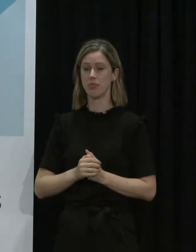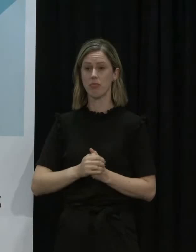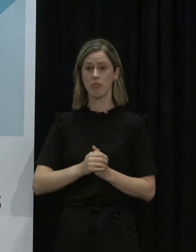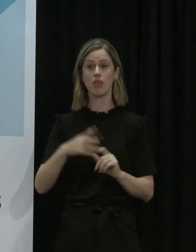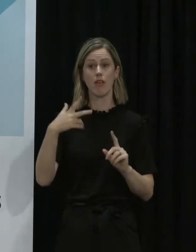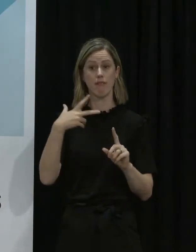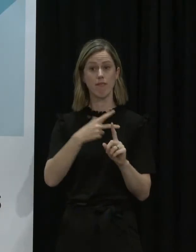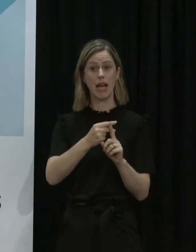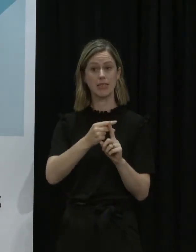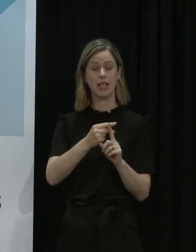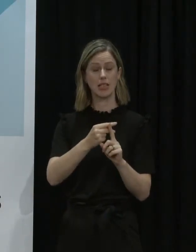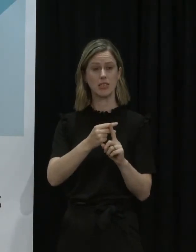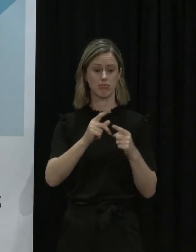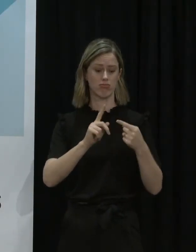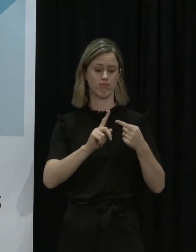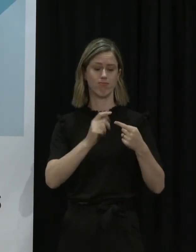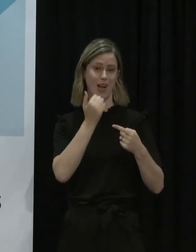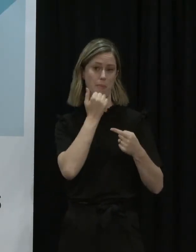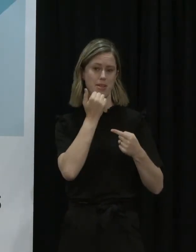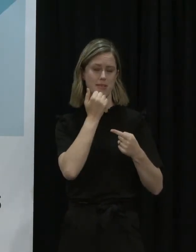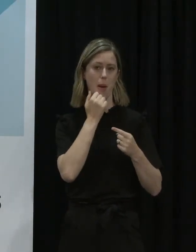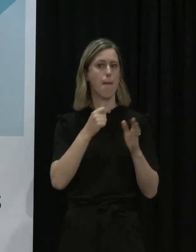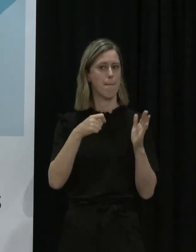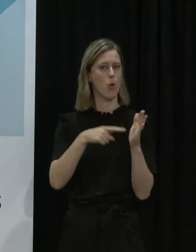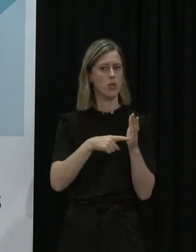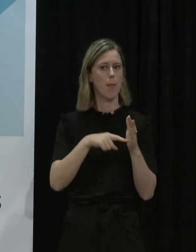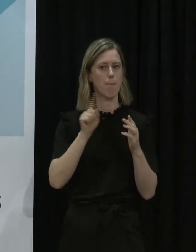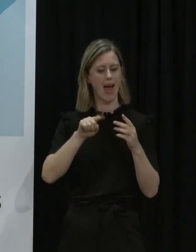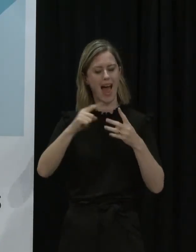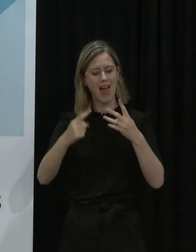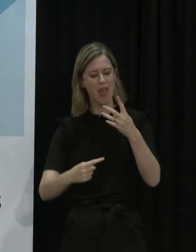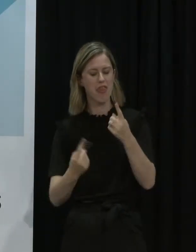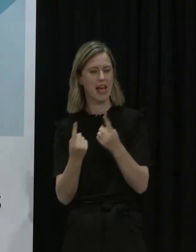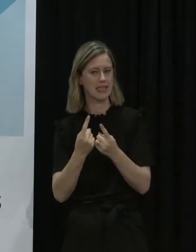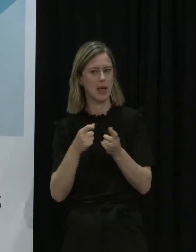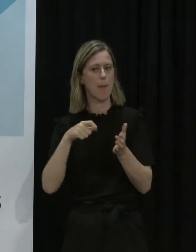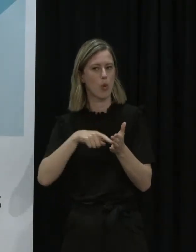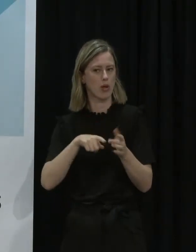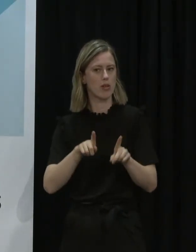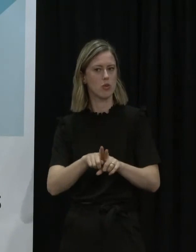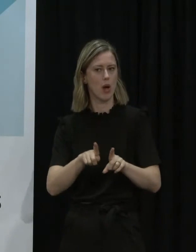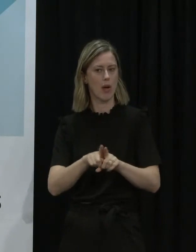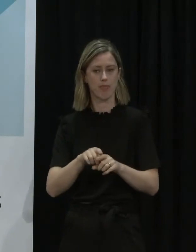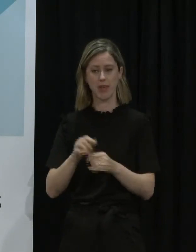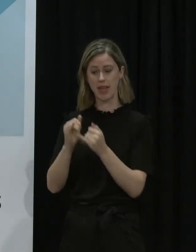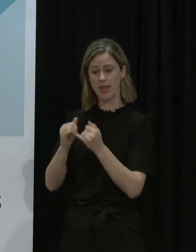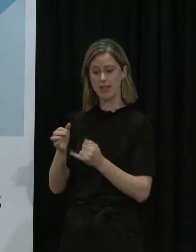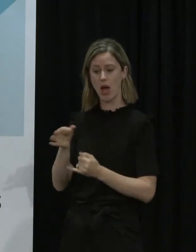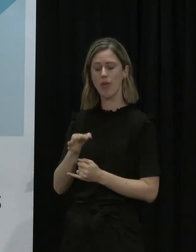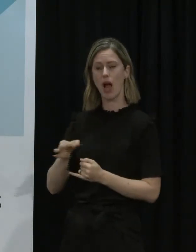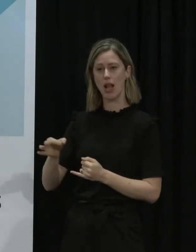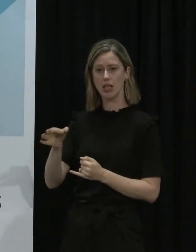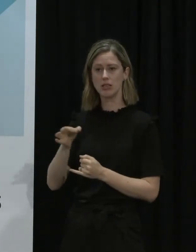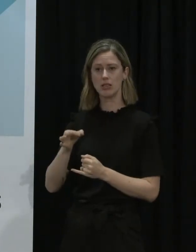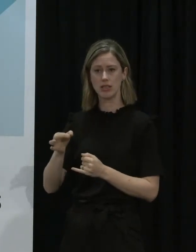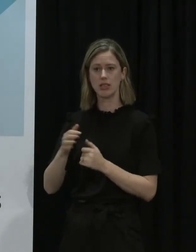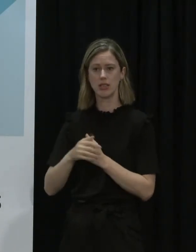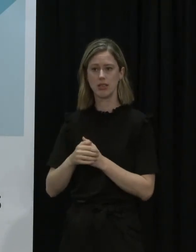that. So two things there. First, vaccination has been a